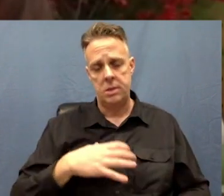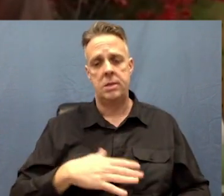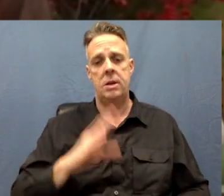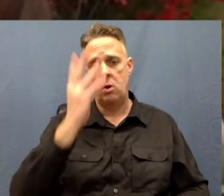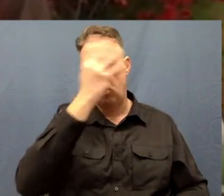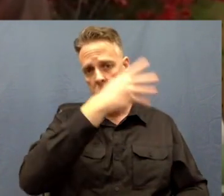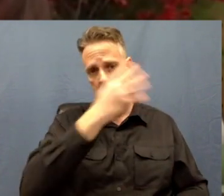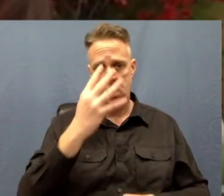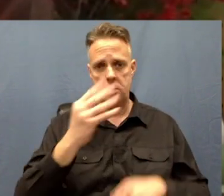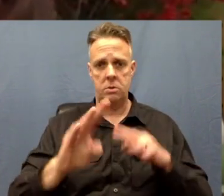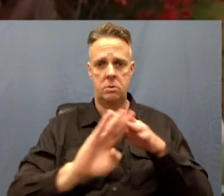COMMUNITY ORGANIZATION INNOVATION LAW LABS, RAMON